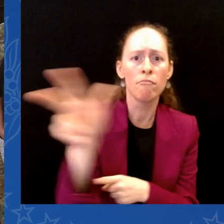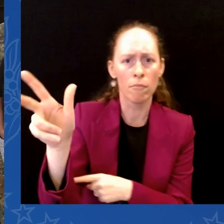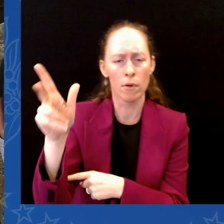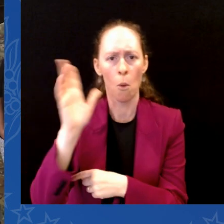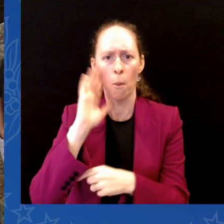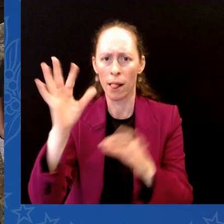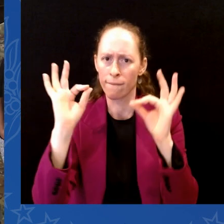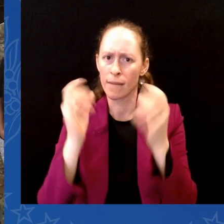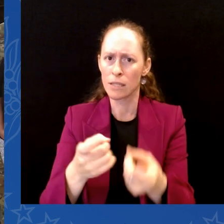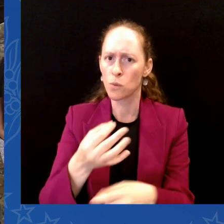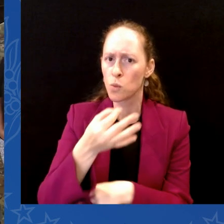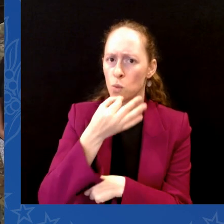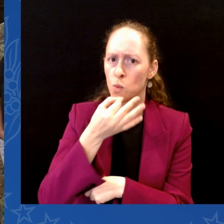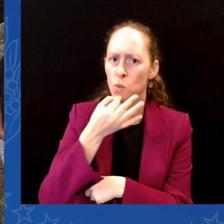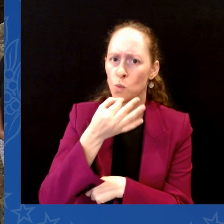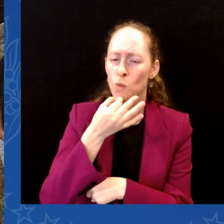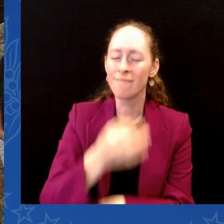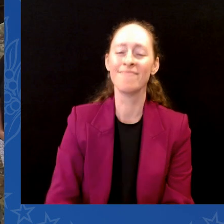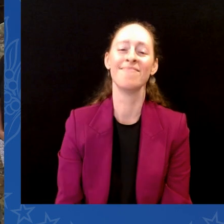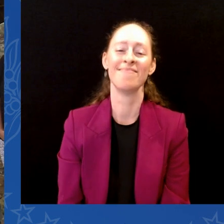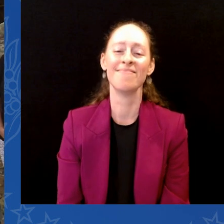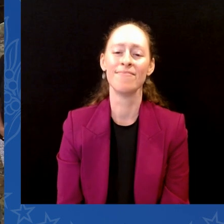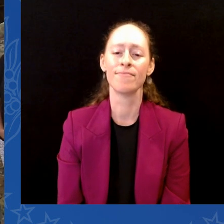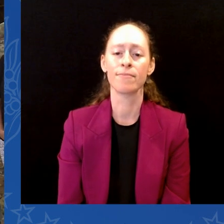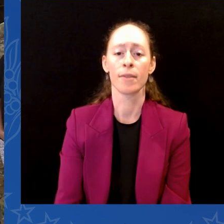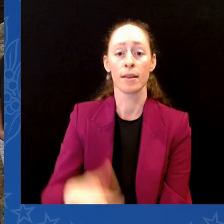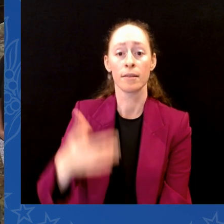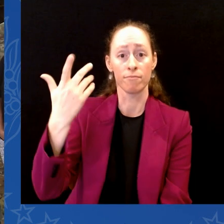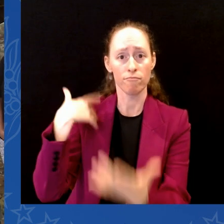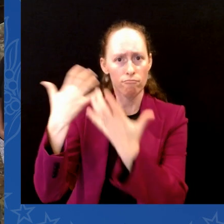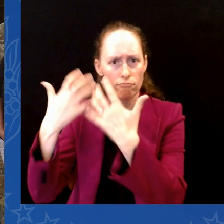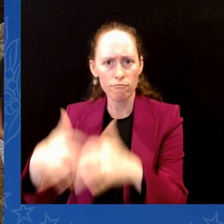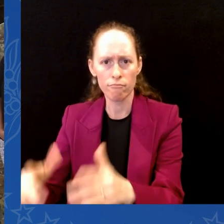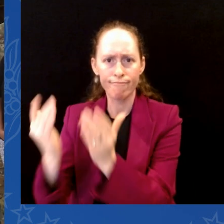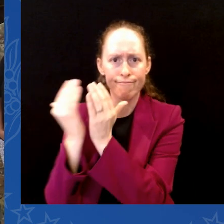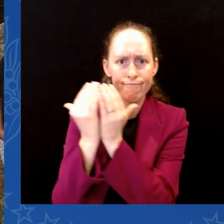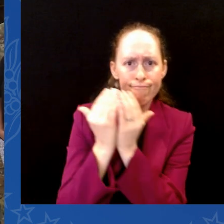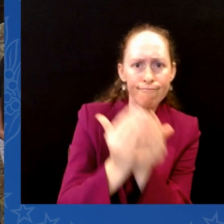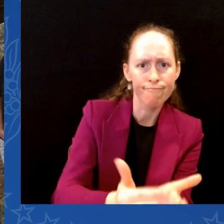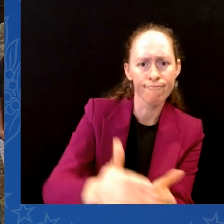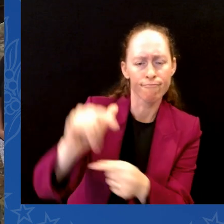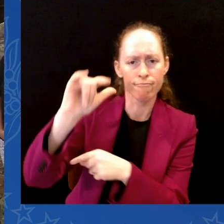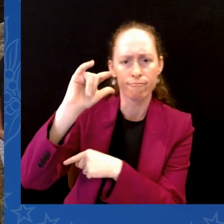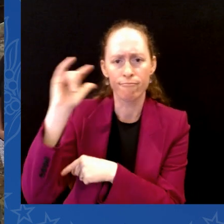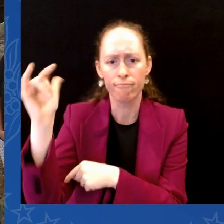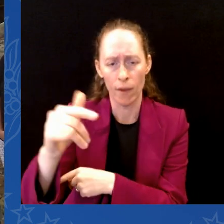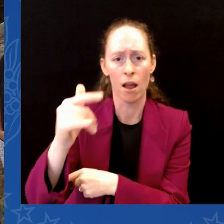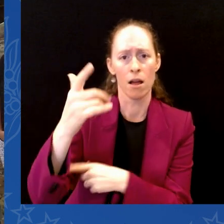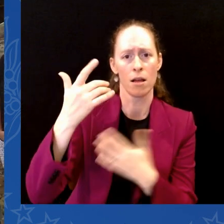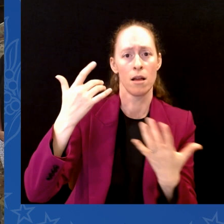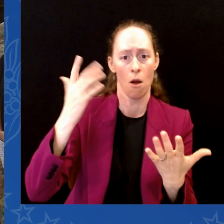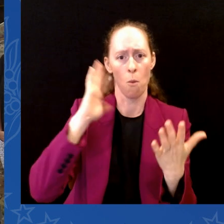But we're optimistic to be able to get at least a temporary fix so we can start to bring in even more support.